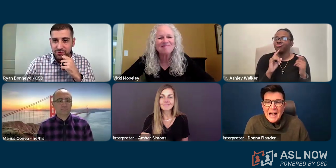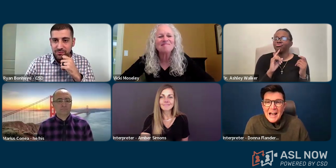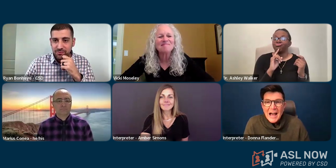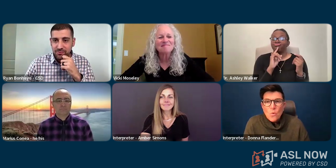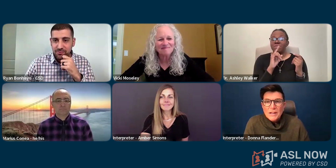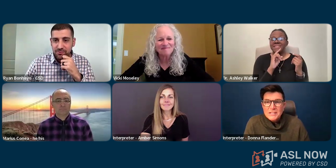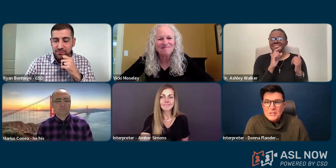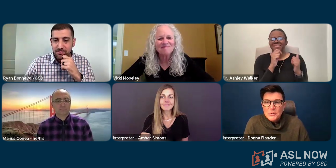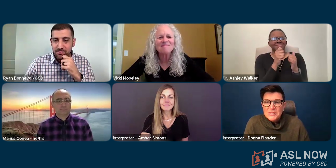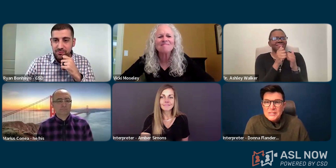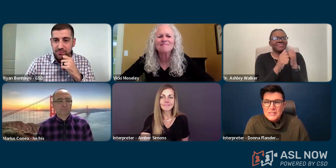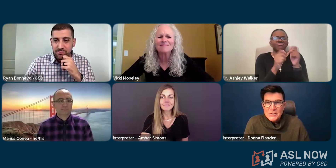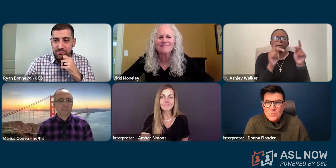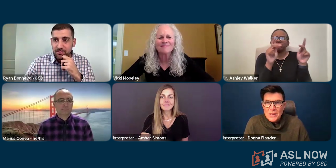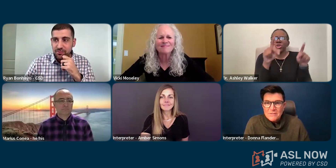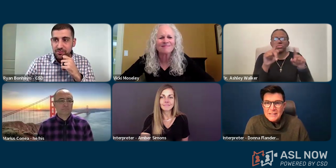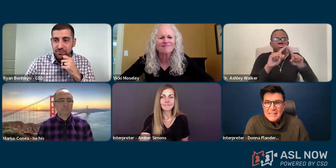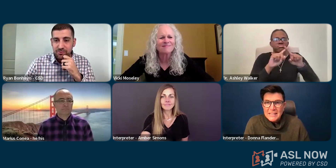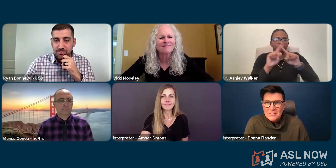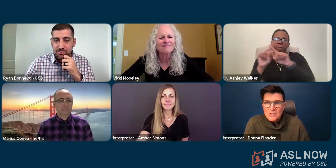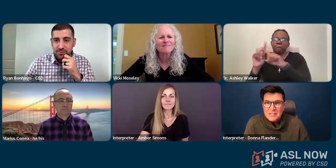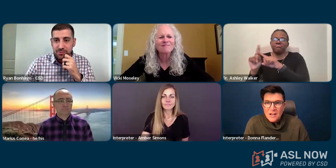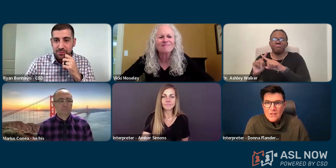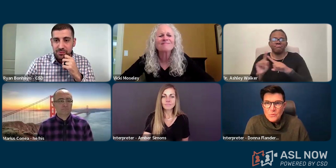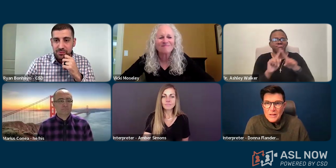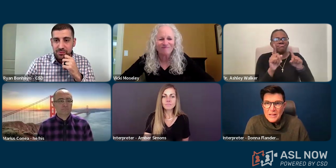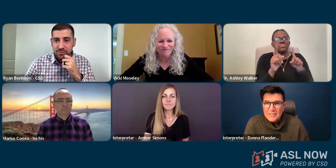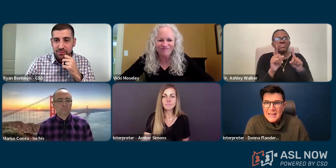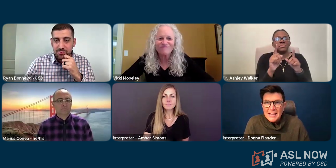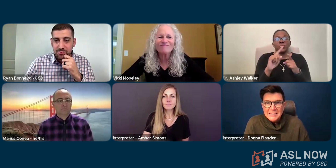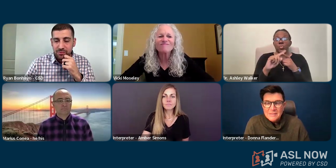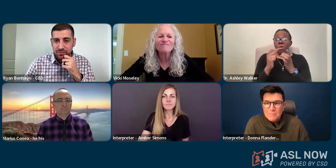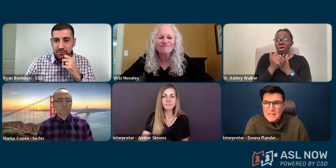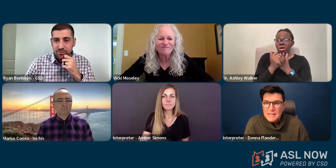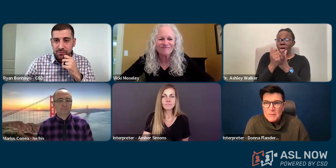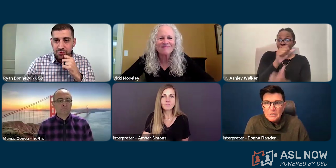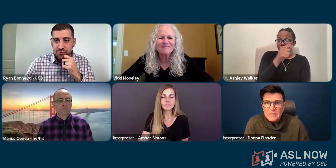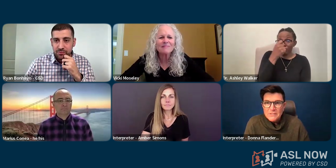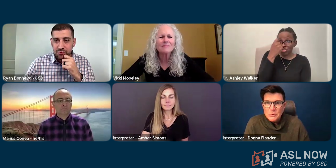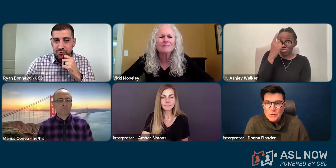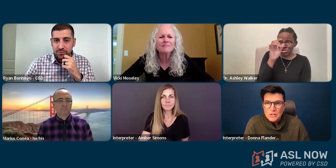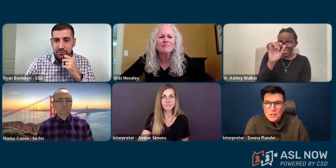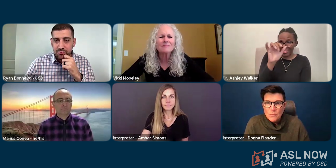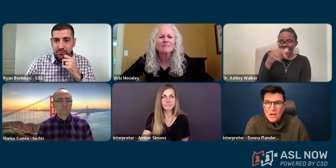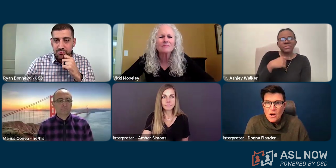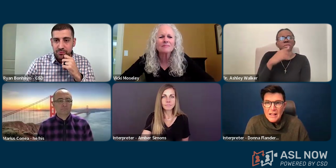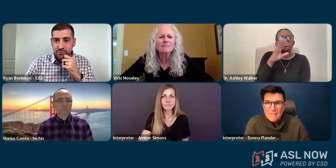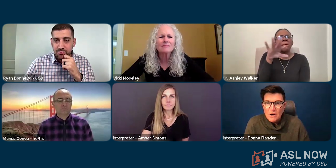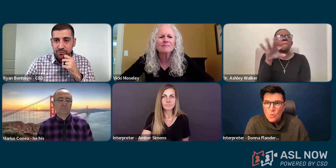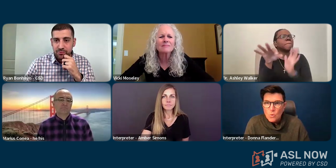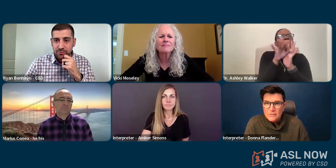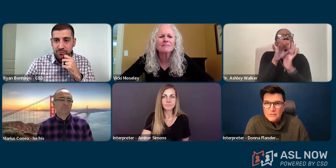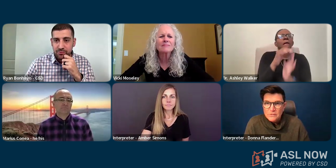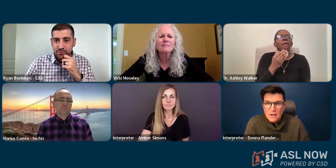Yeah, I want to second what Vicki started us off with. Yes, deaf people are individual and we all have our ways of,